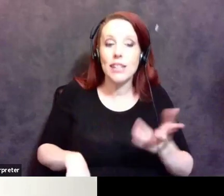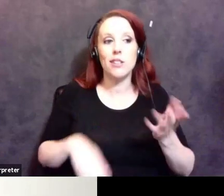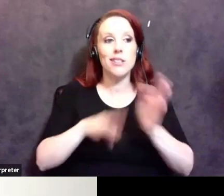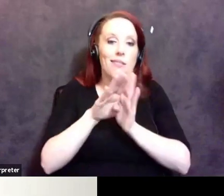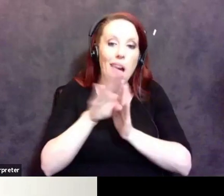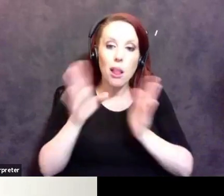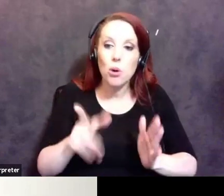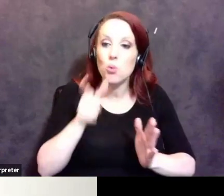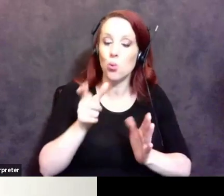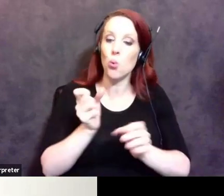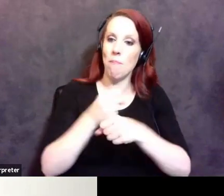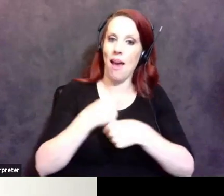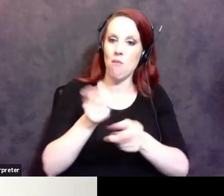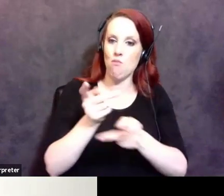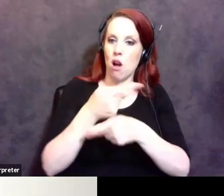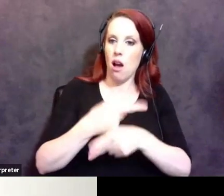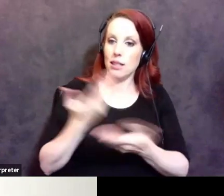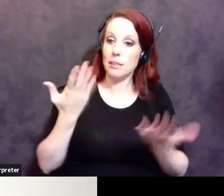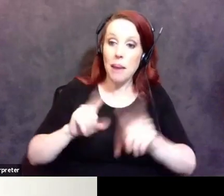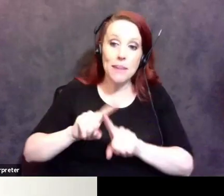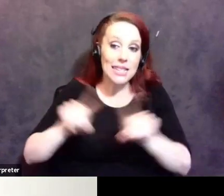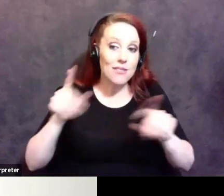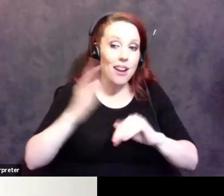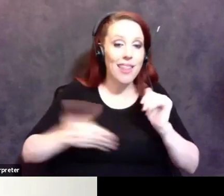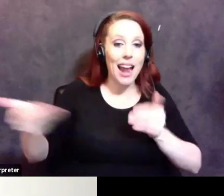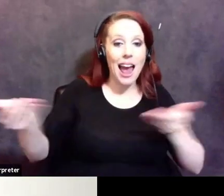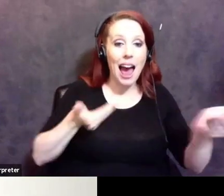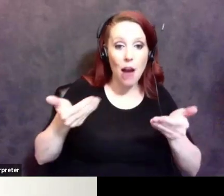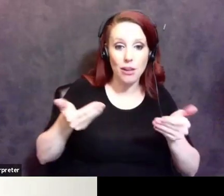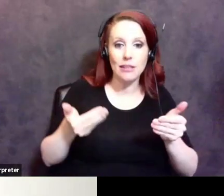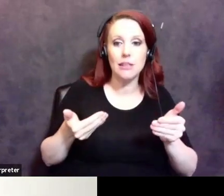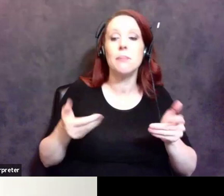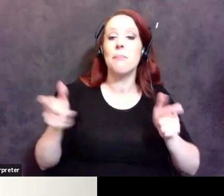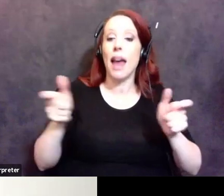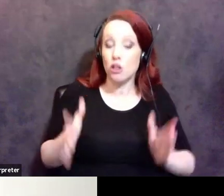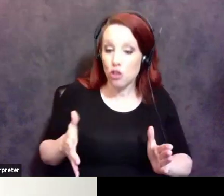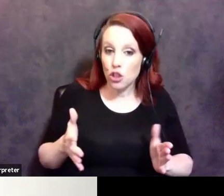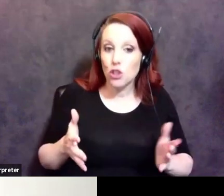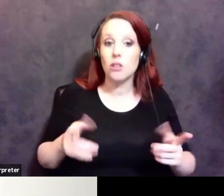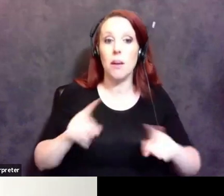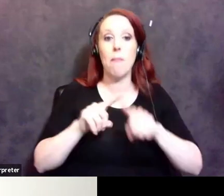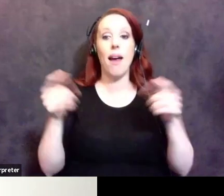the products, may be different from the hiring managers but the fact that now I am getting